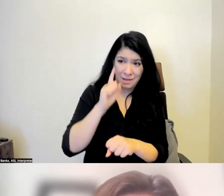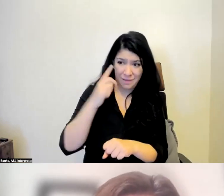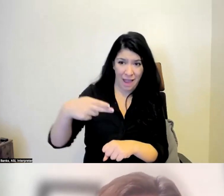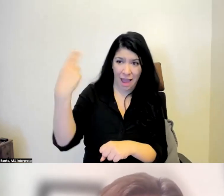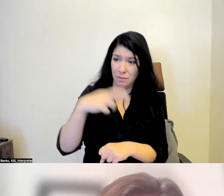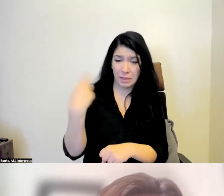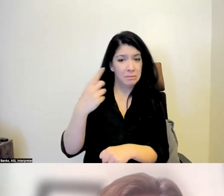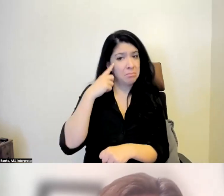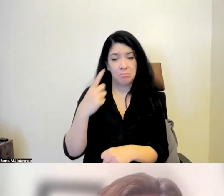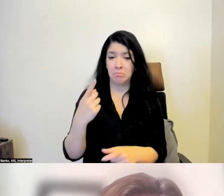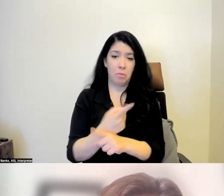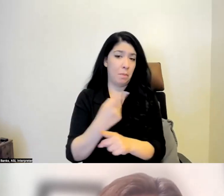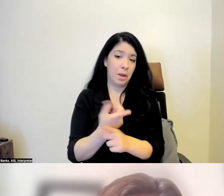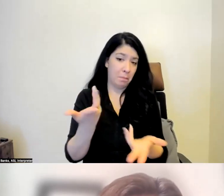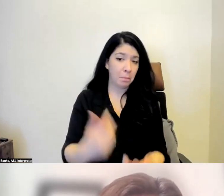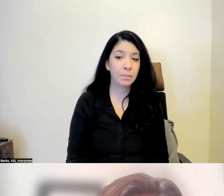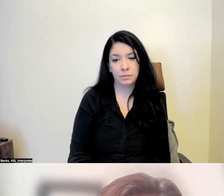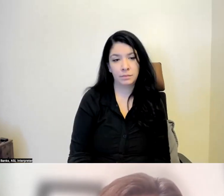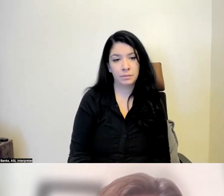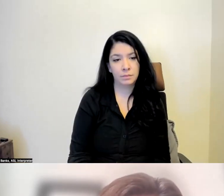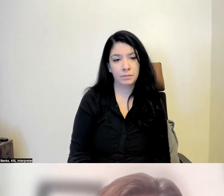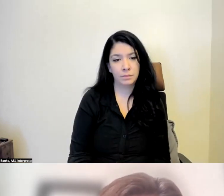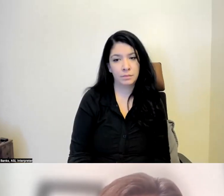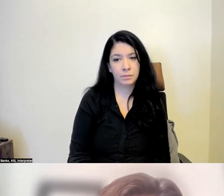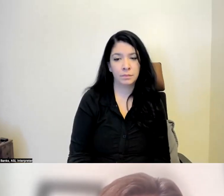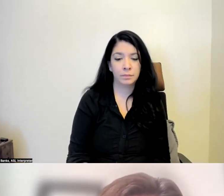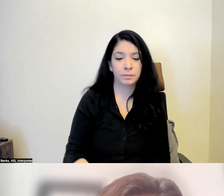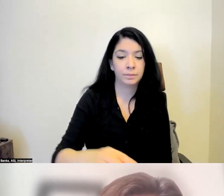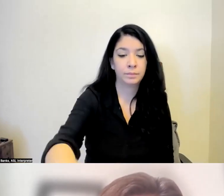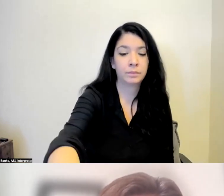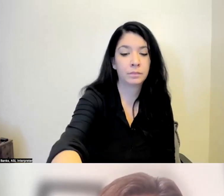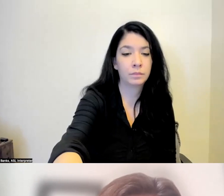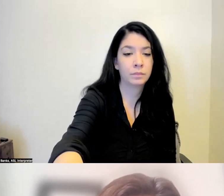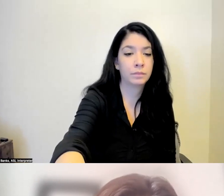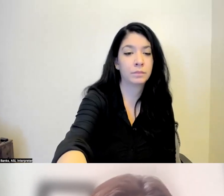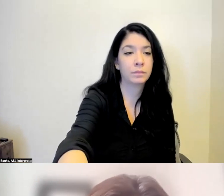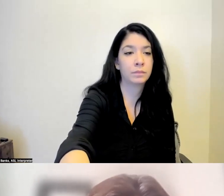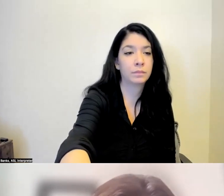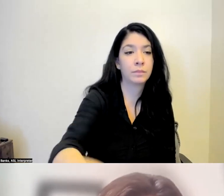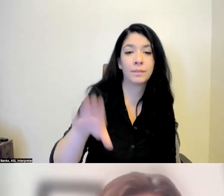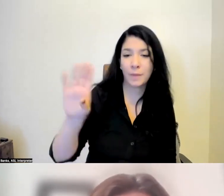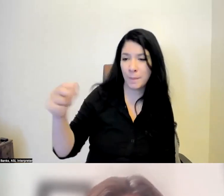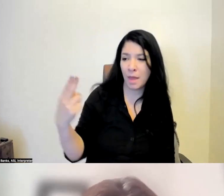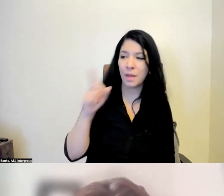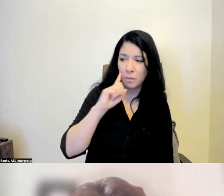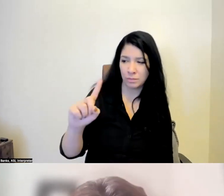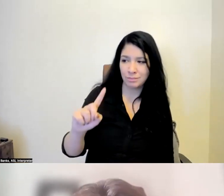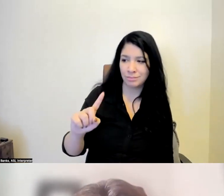Yeah. And I would say, again, echoing what Claudia said, it is reasonable,